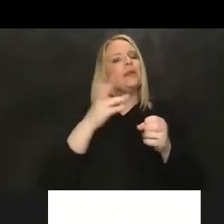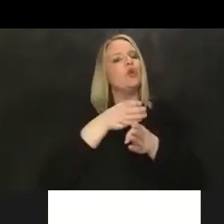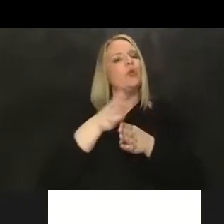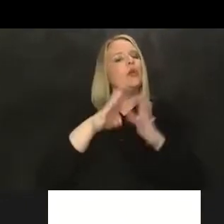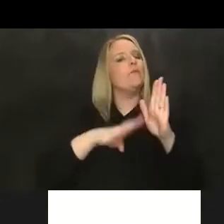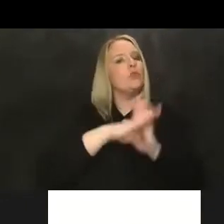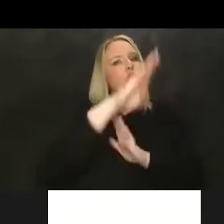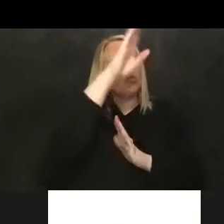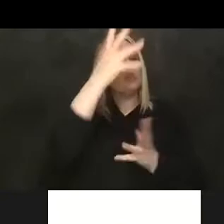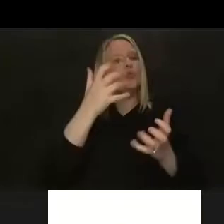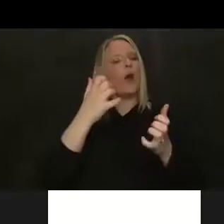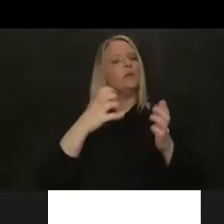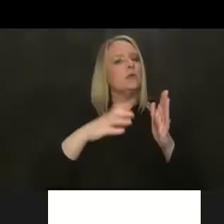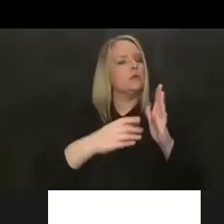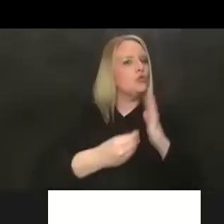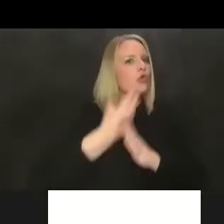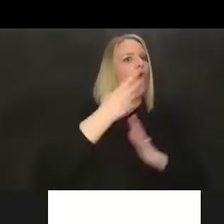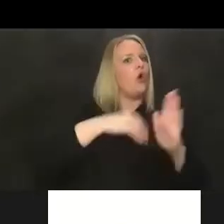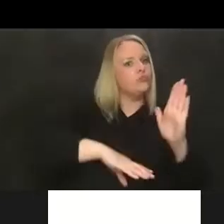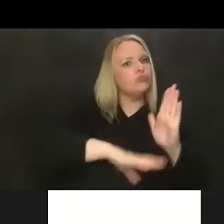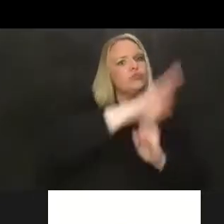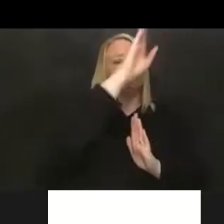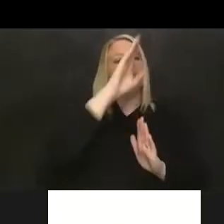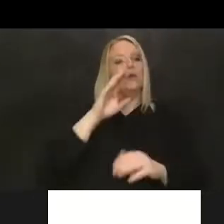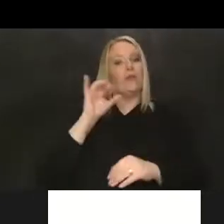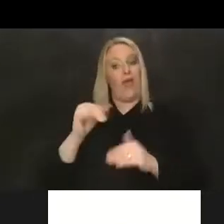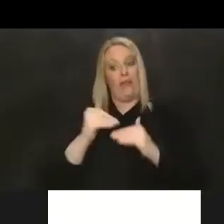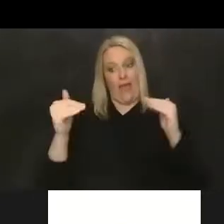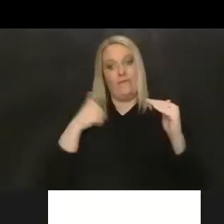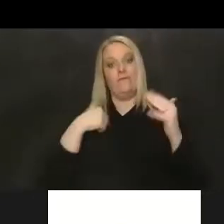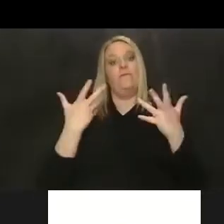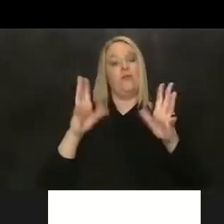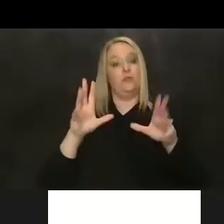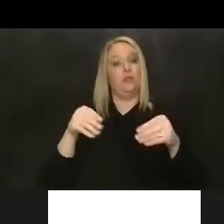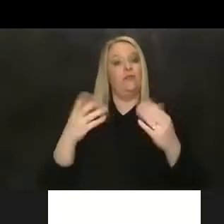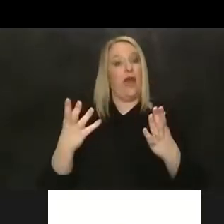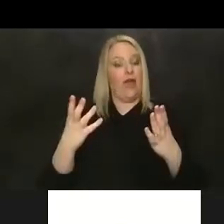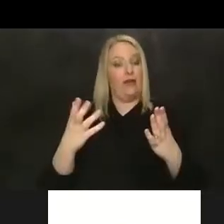move, you want to see it grow, and on that level I've given my play, any theater company that's